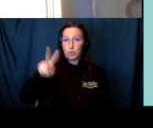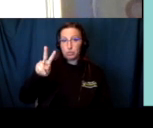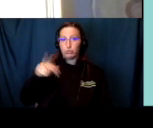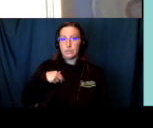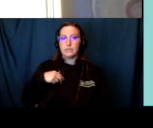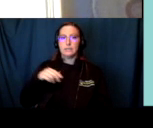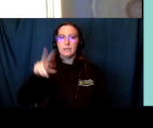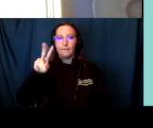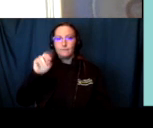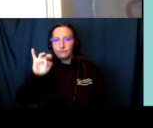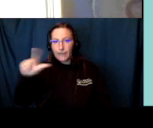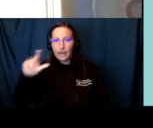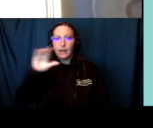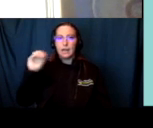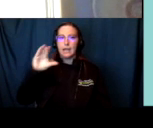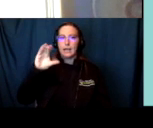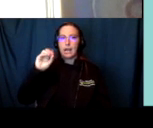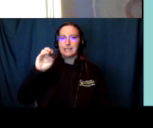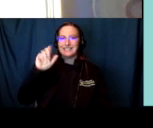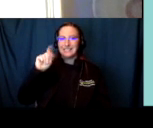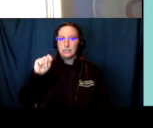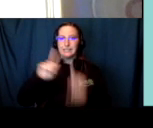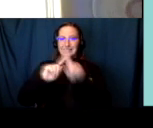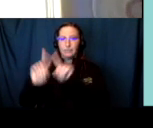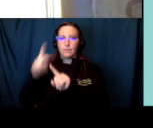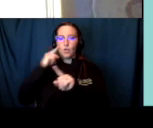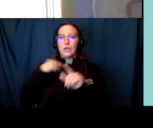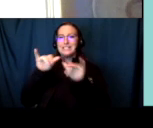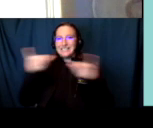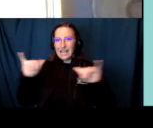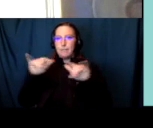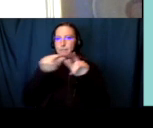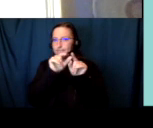difference in same length words. Is he is he doing some of the minimal pairs?